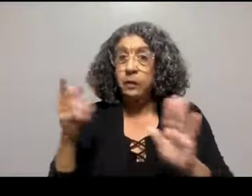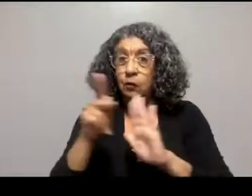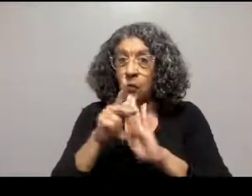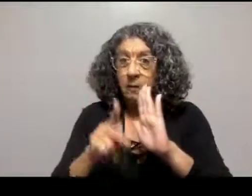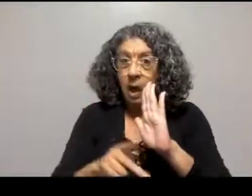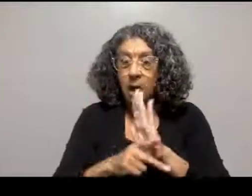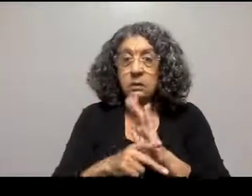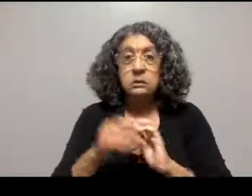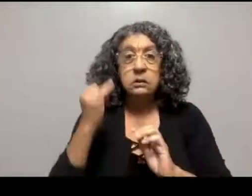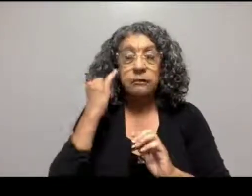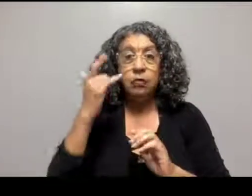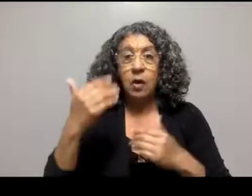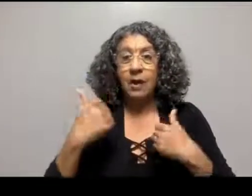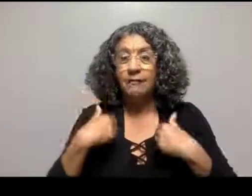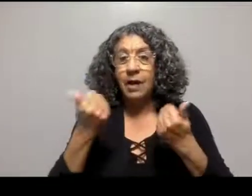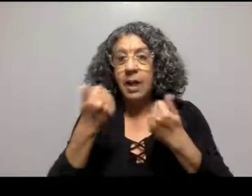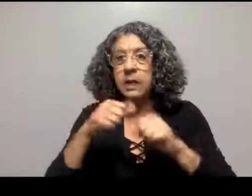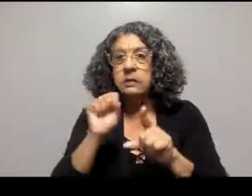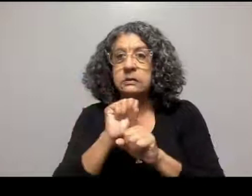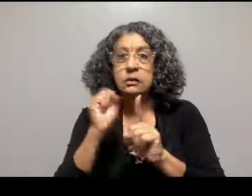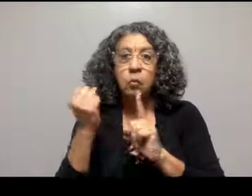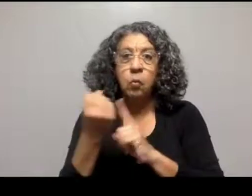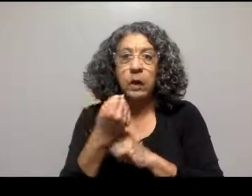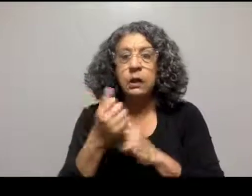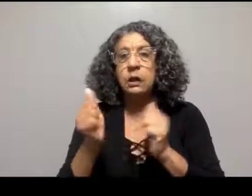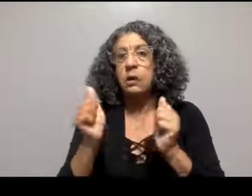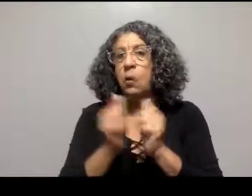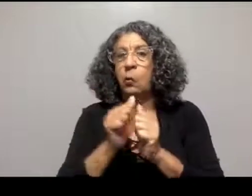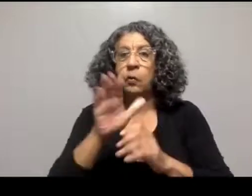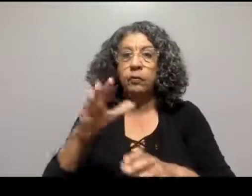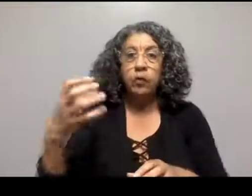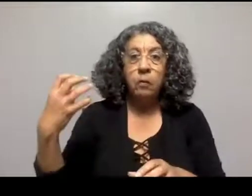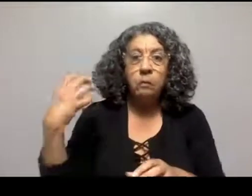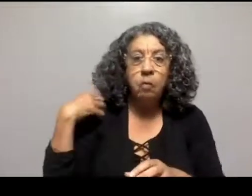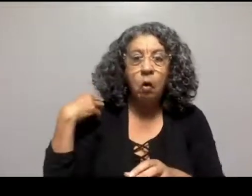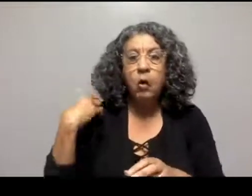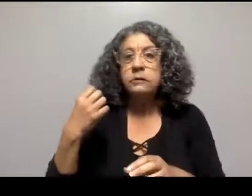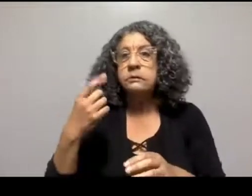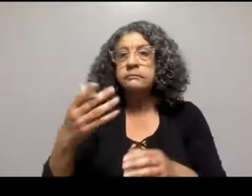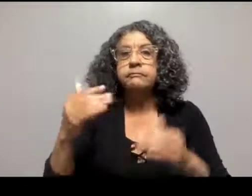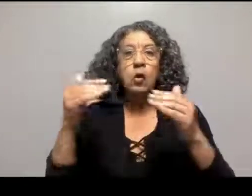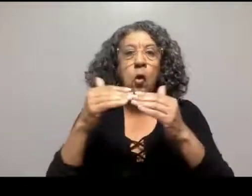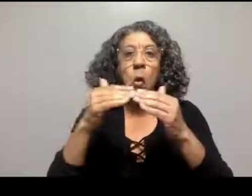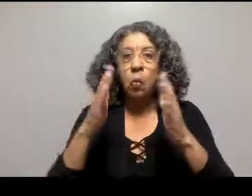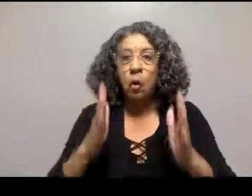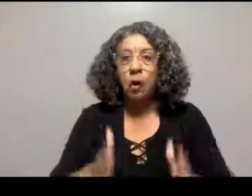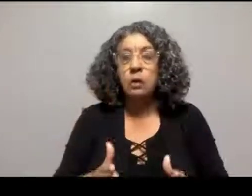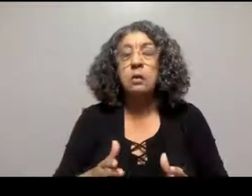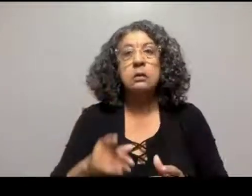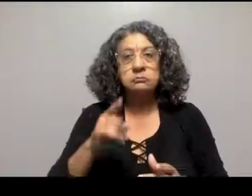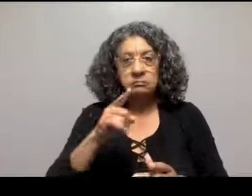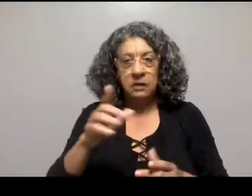Open door policy is if you have a situation with maybe your boss or a co-worker